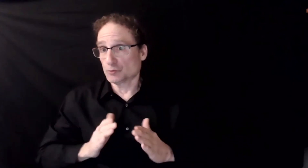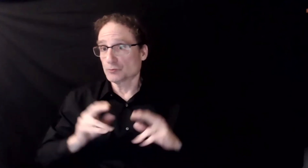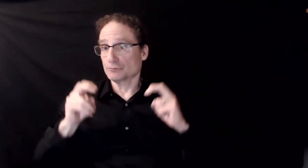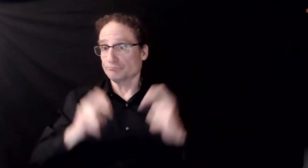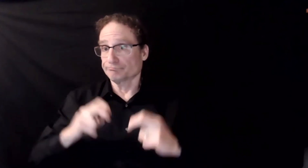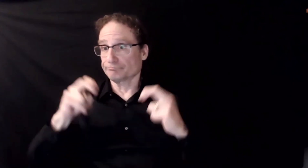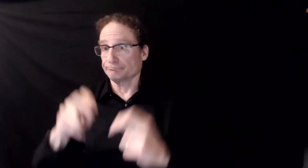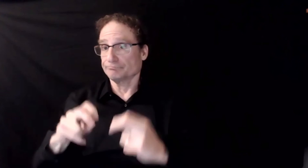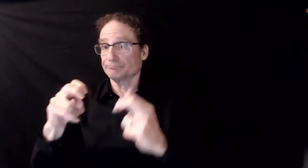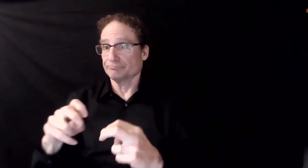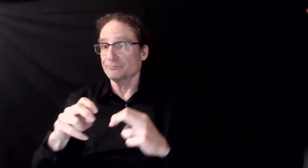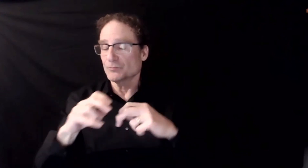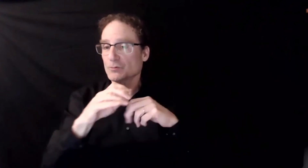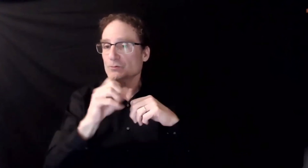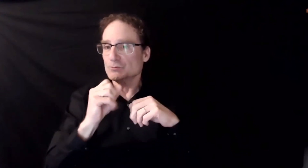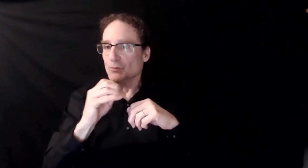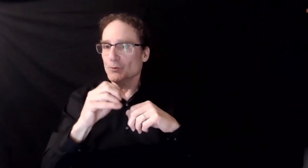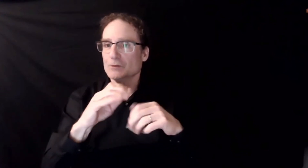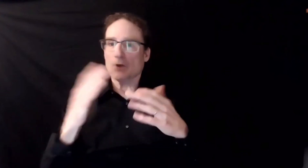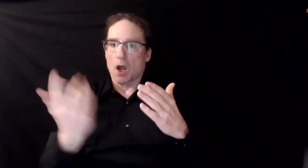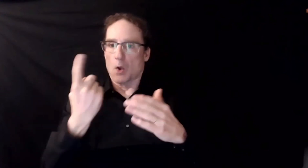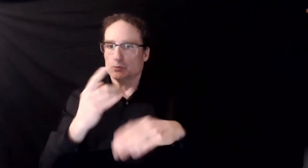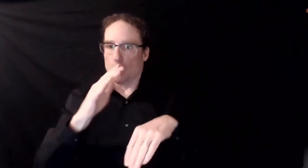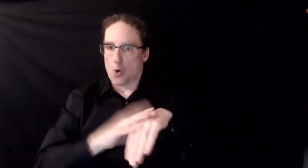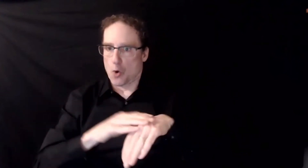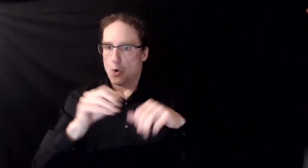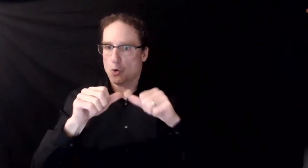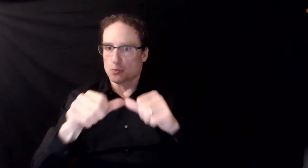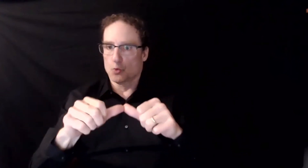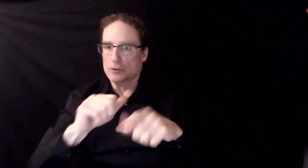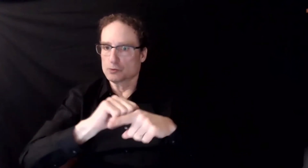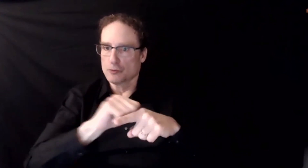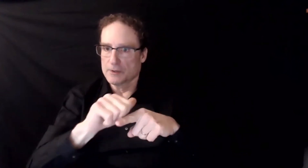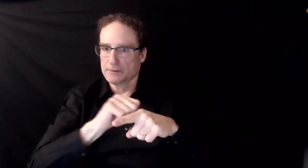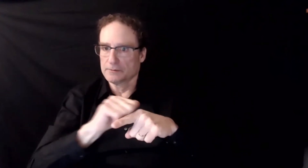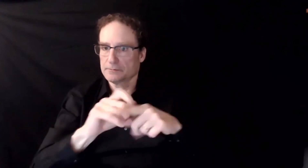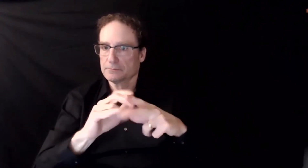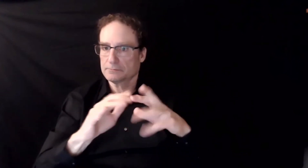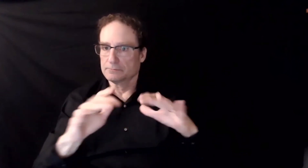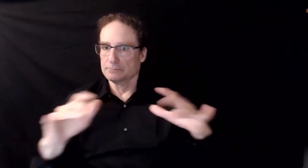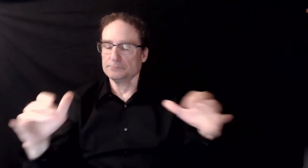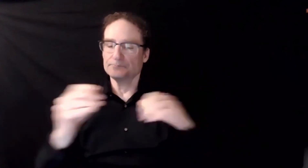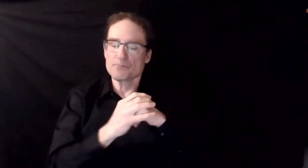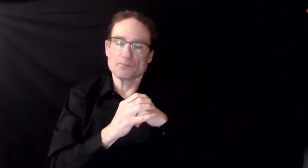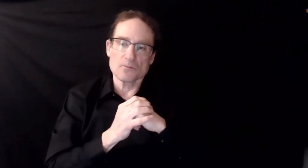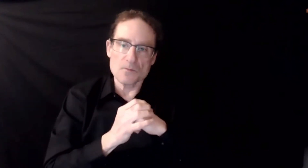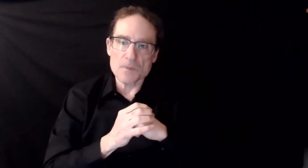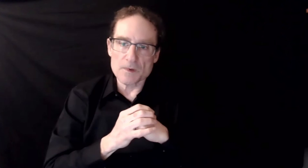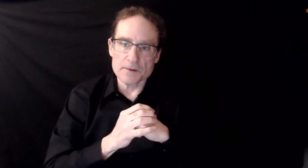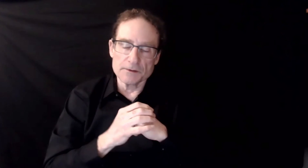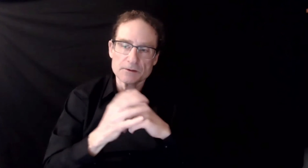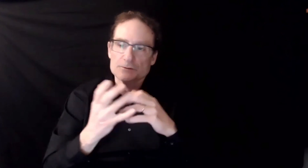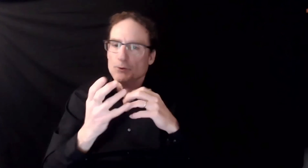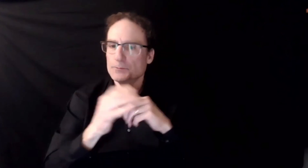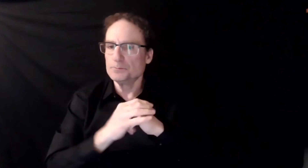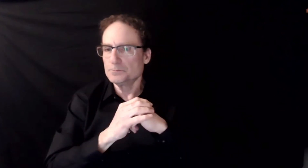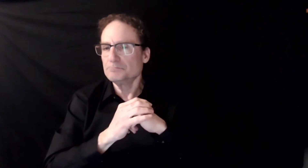and there's that turnover and new players are in the mix. And so we always need to continually be training legislators